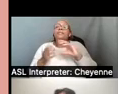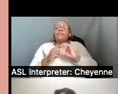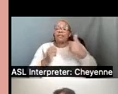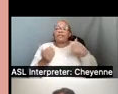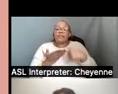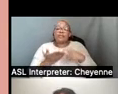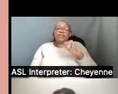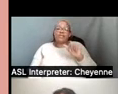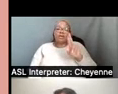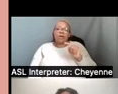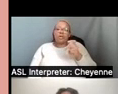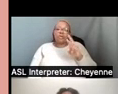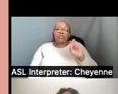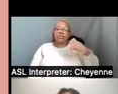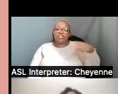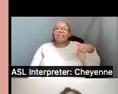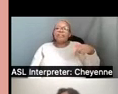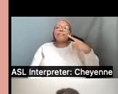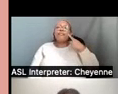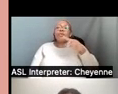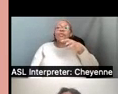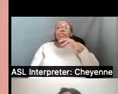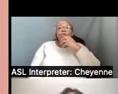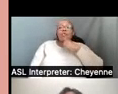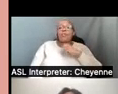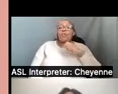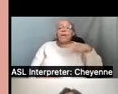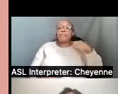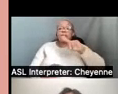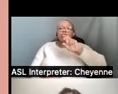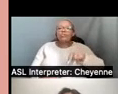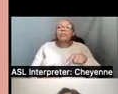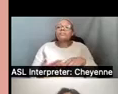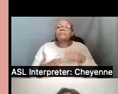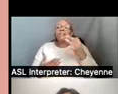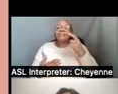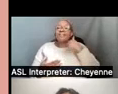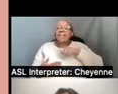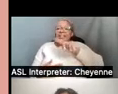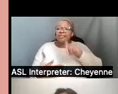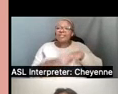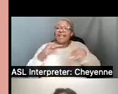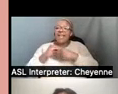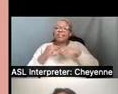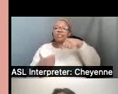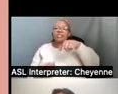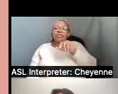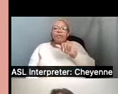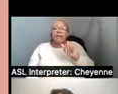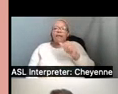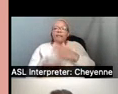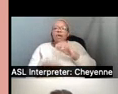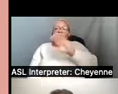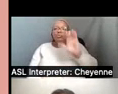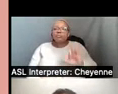Just a reminder, please add any questions to the Q&A section of the Zoom window.